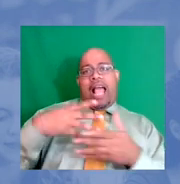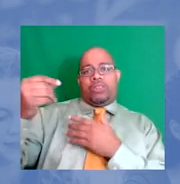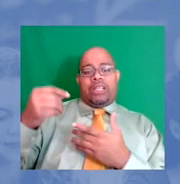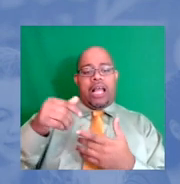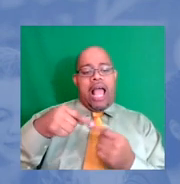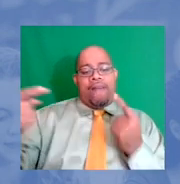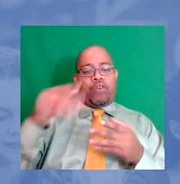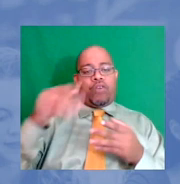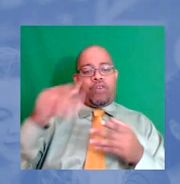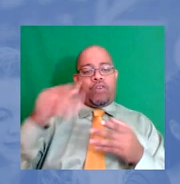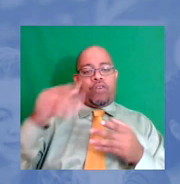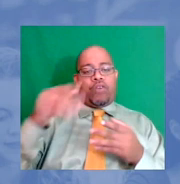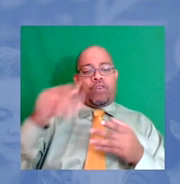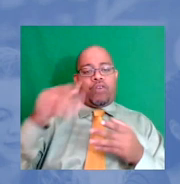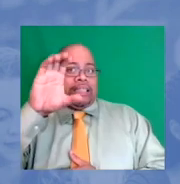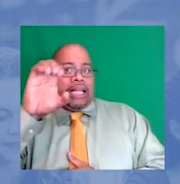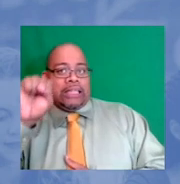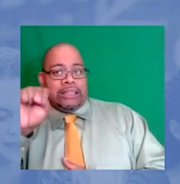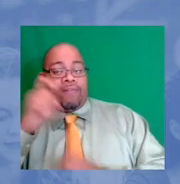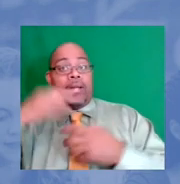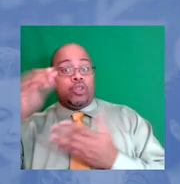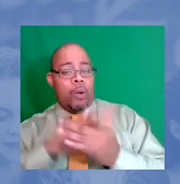SCHOOL BUT THEY MAY COME INTO SCHOOL AND EXPERIENCE TRAUMA.